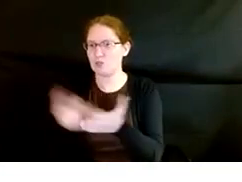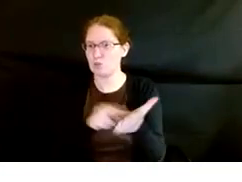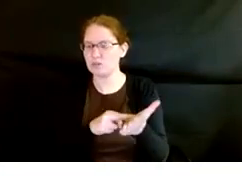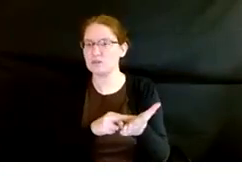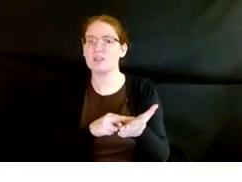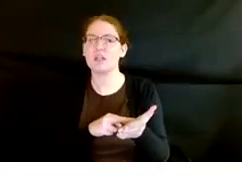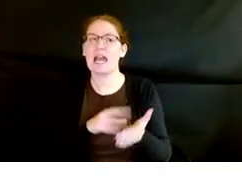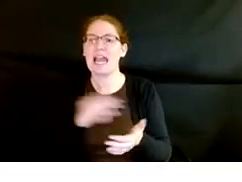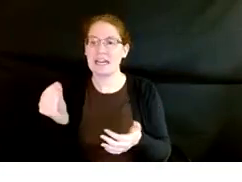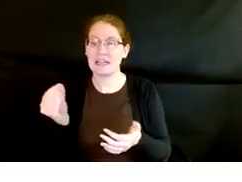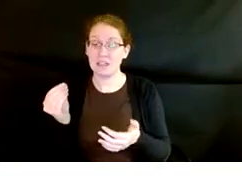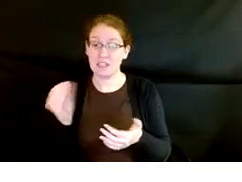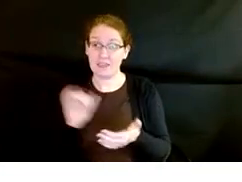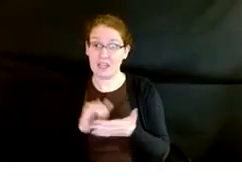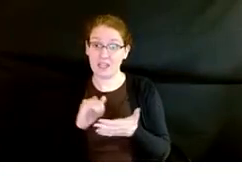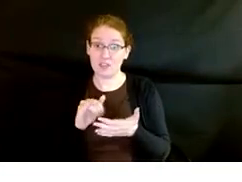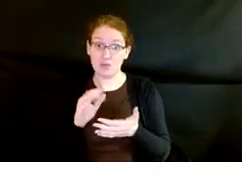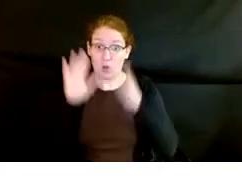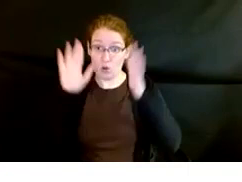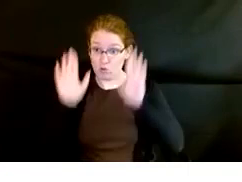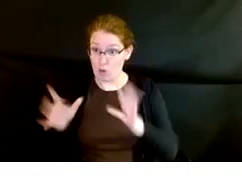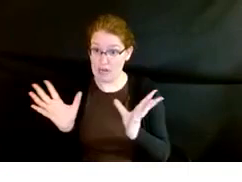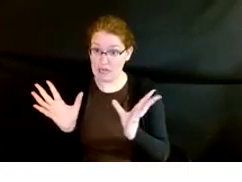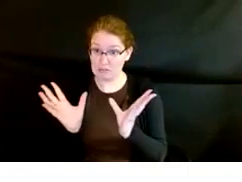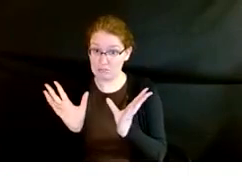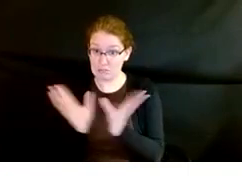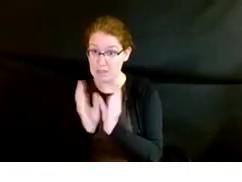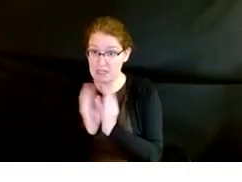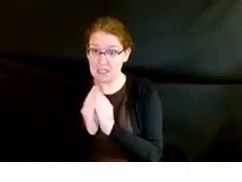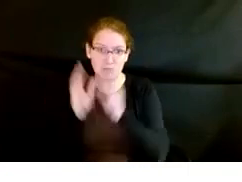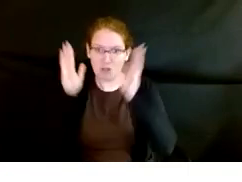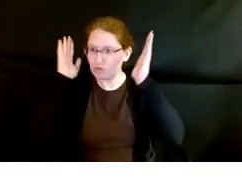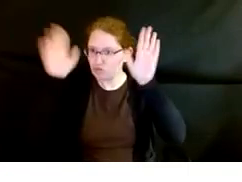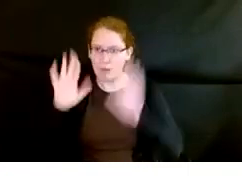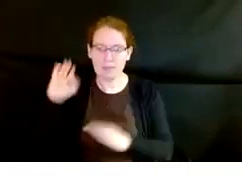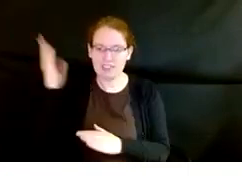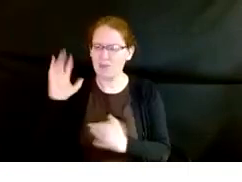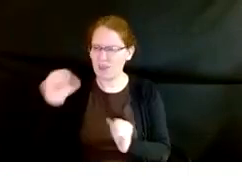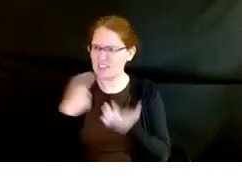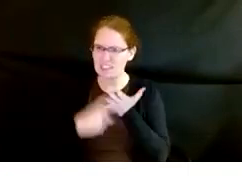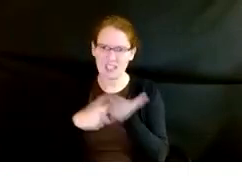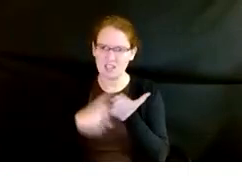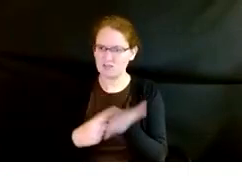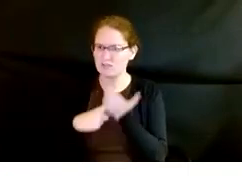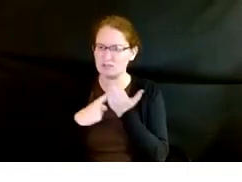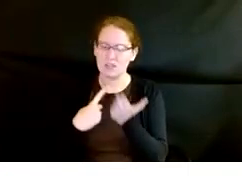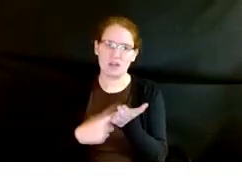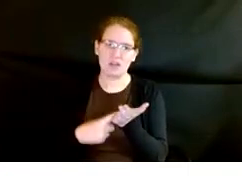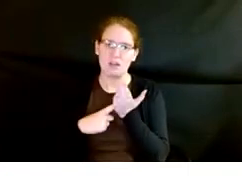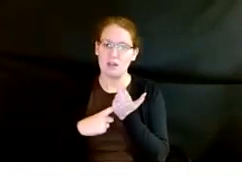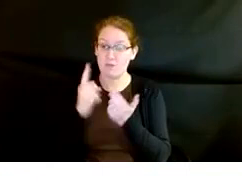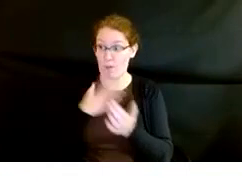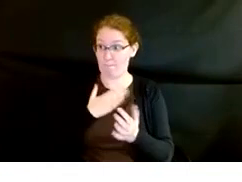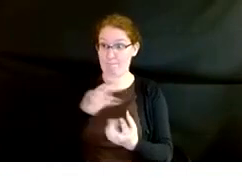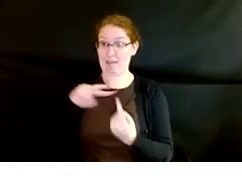and and that was a great session because we got to kind of talk about um from my perspective as